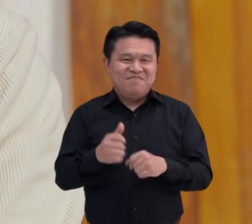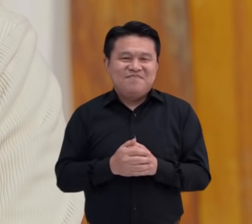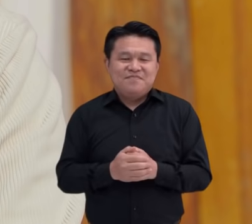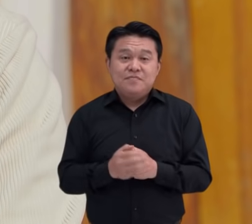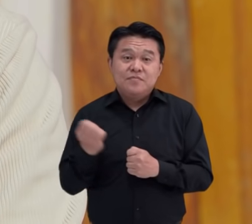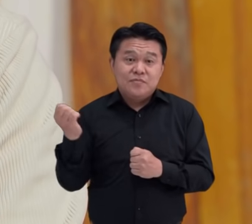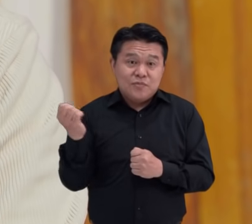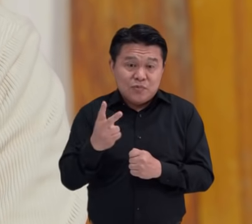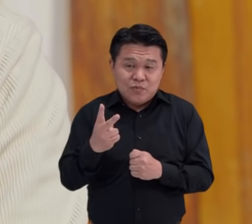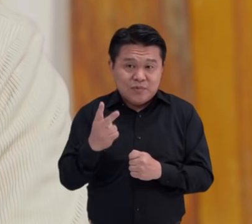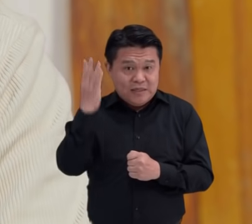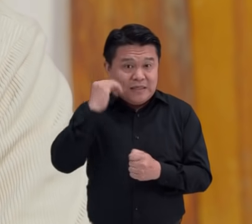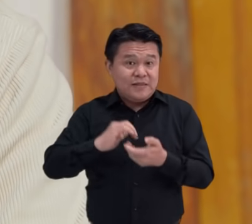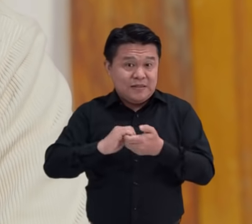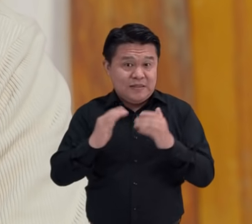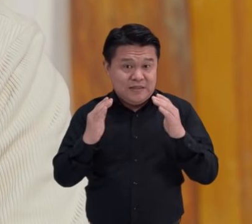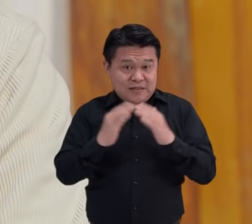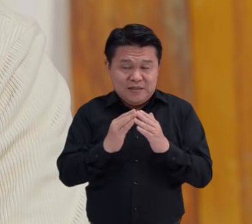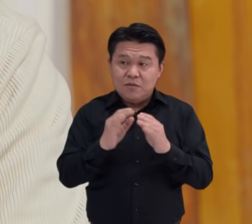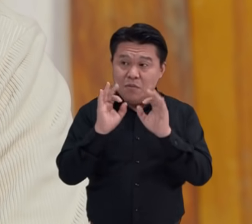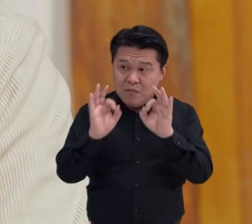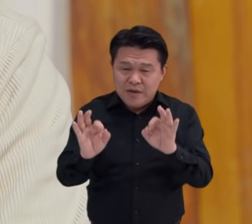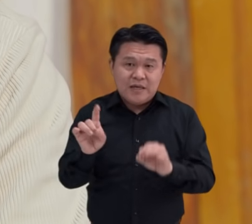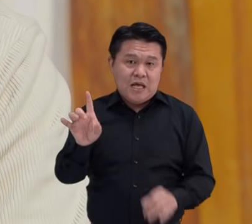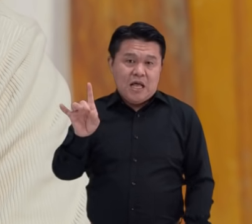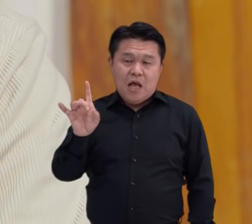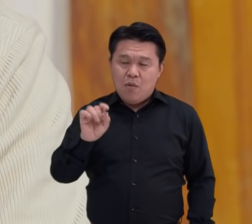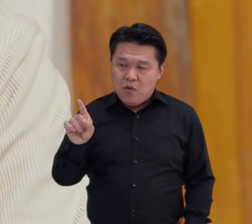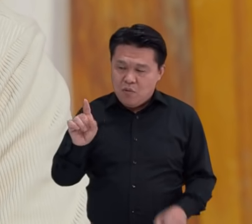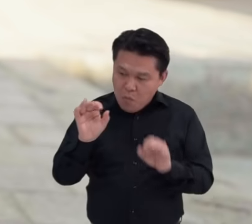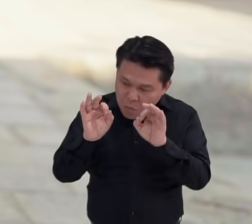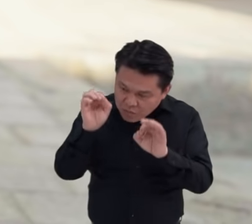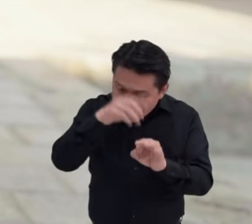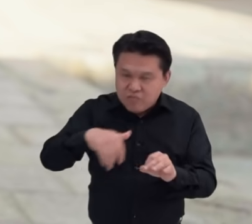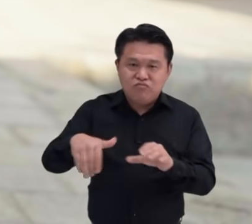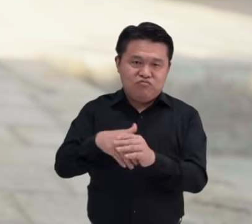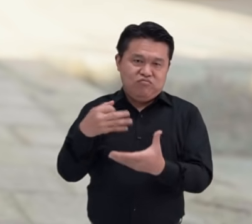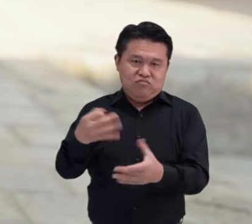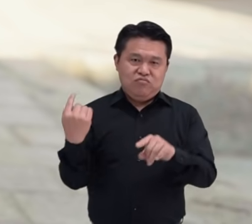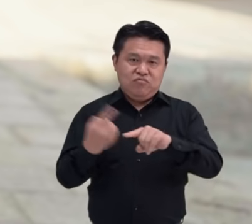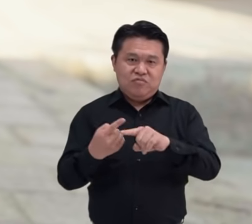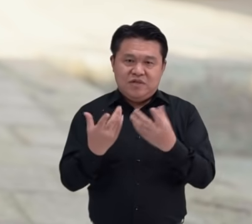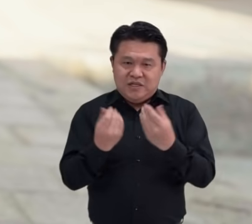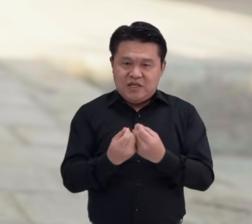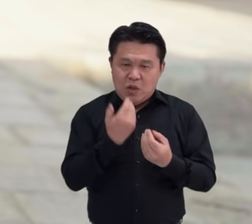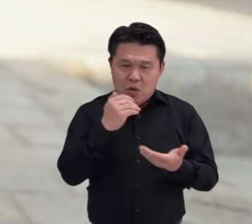I believe hanoks can be a cultural asset. The biggest difference is